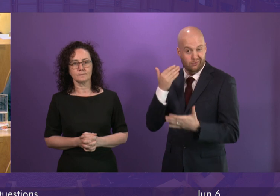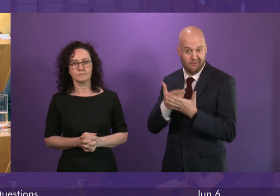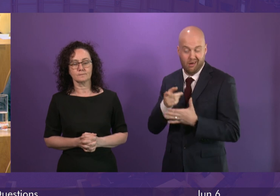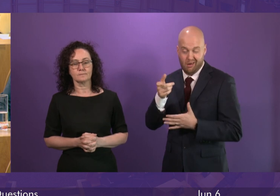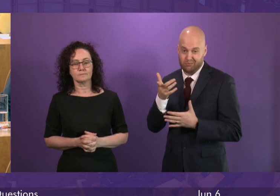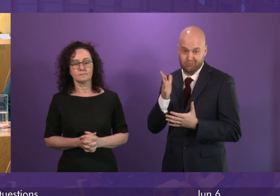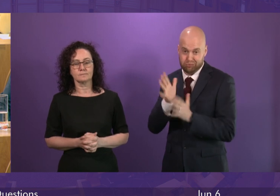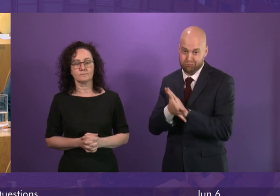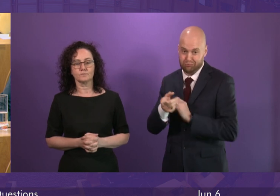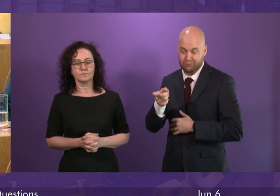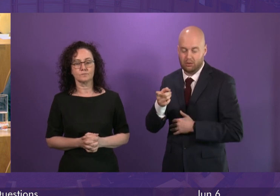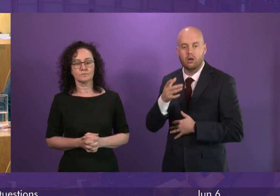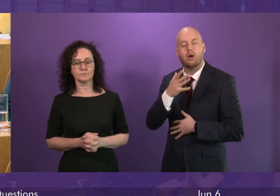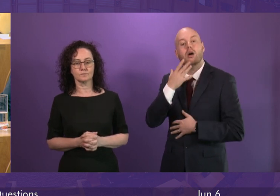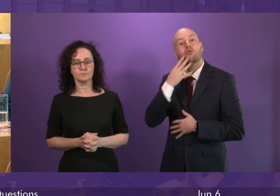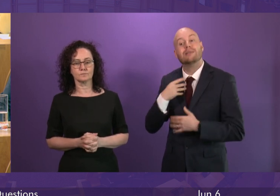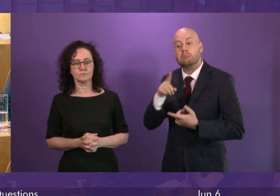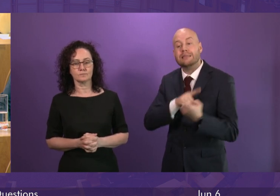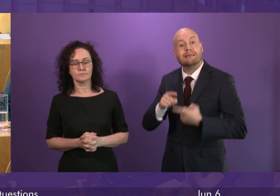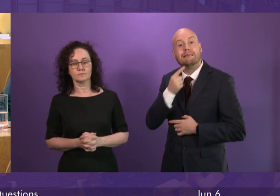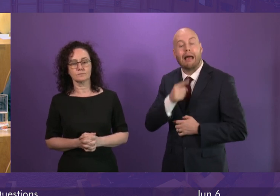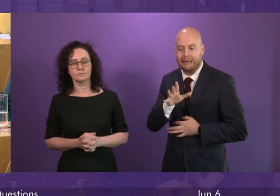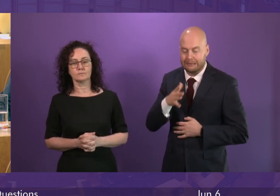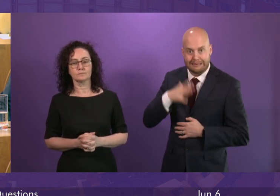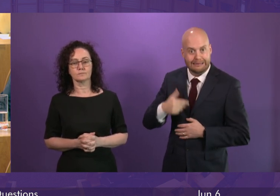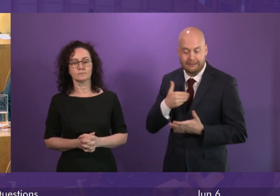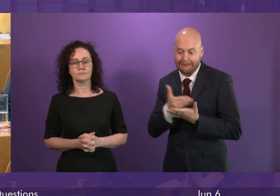joint board revealed that it needs to make savings of £11.7 million in the financial